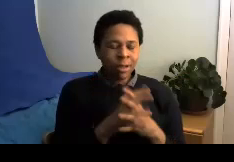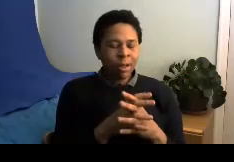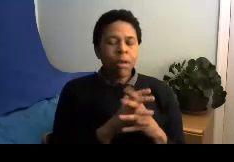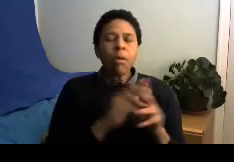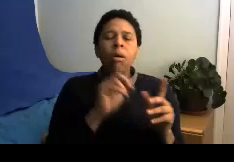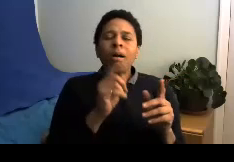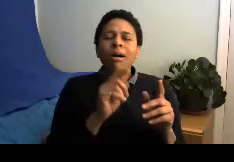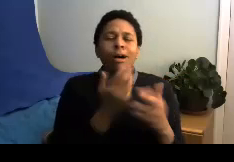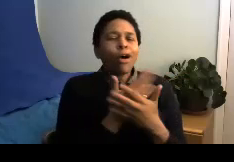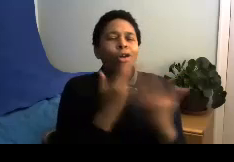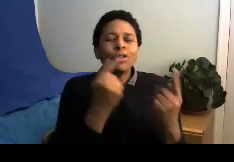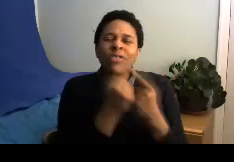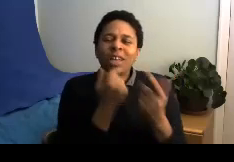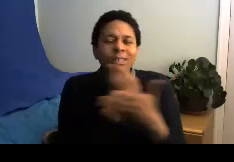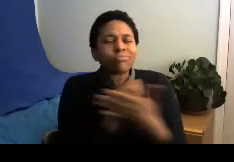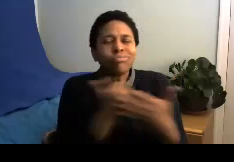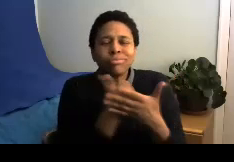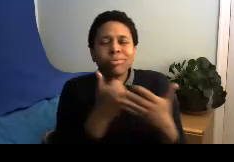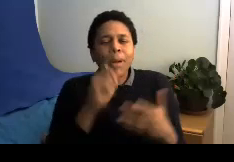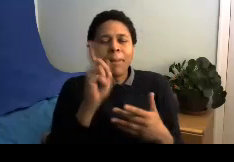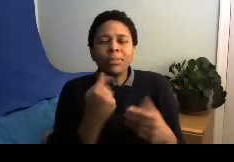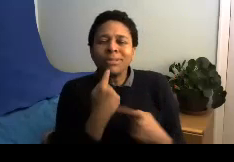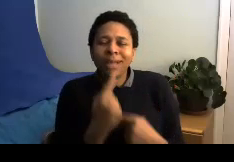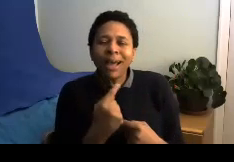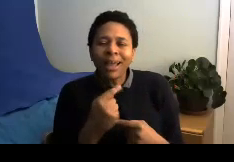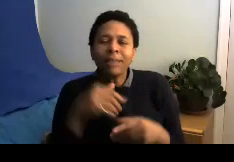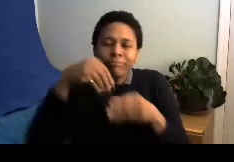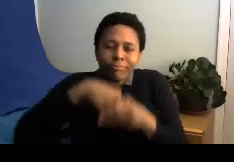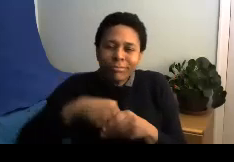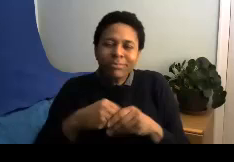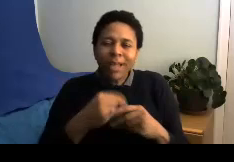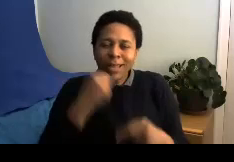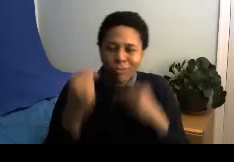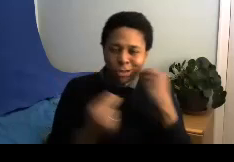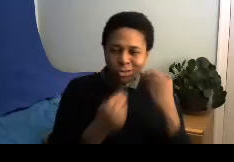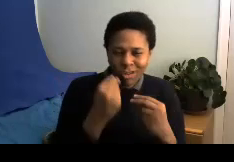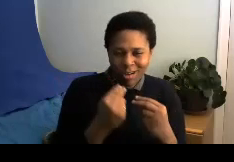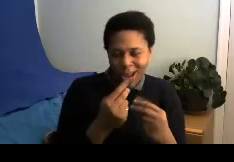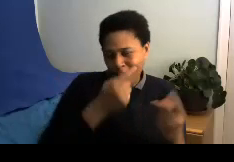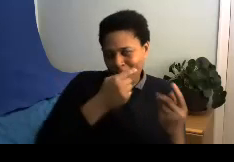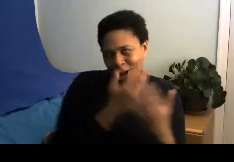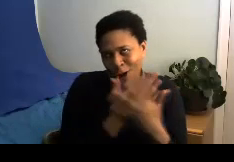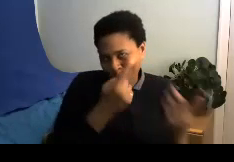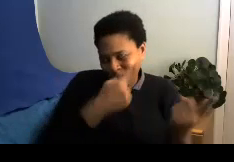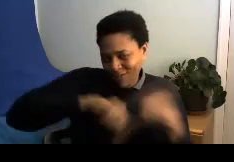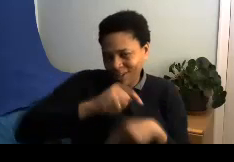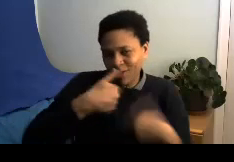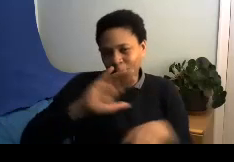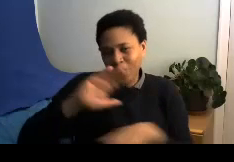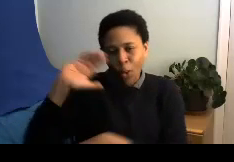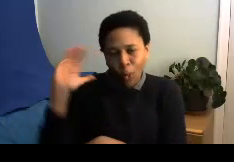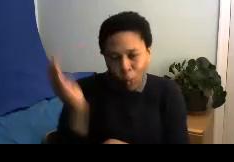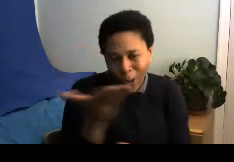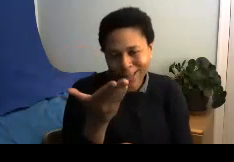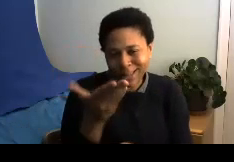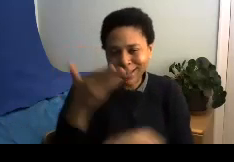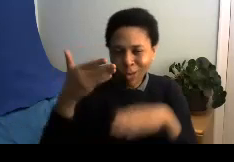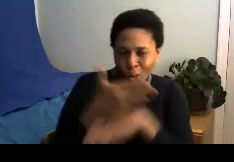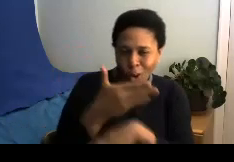restaurant, which, you know, I'm imagining maybe, like, many of us, we've worked in restaurants way too, you know, and I was,